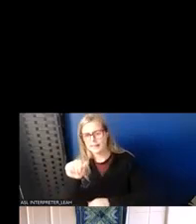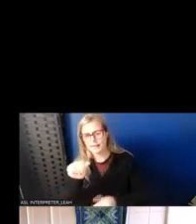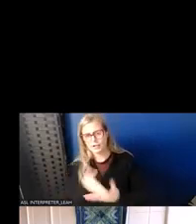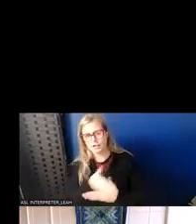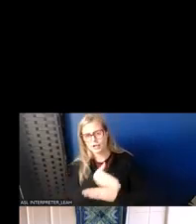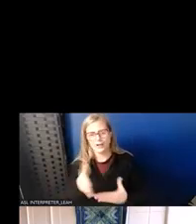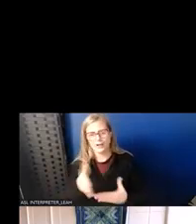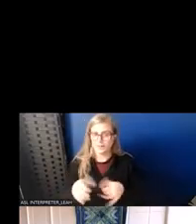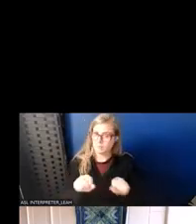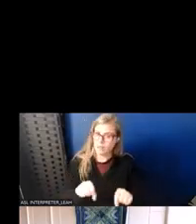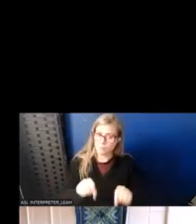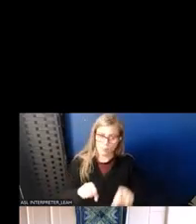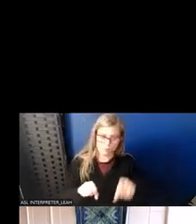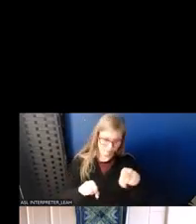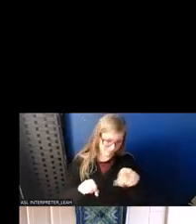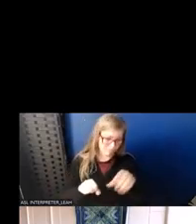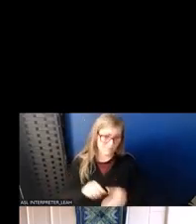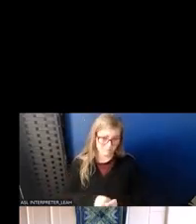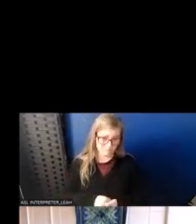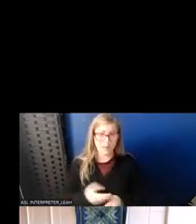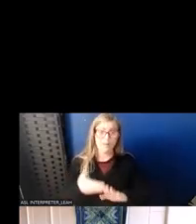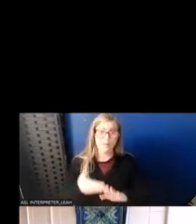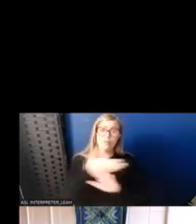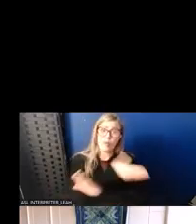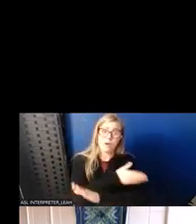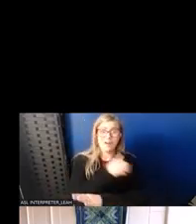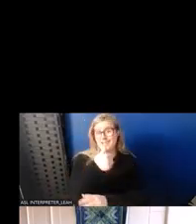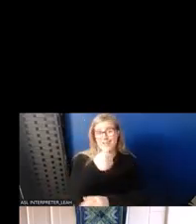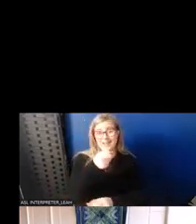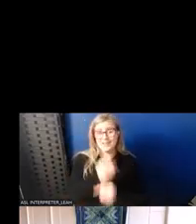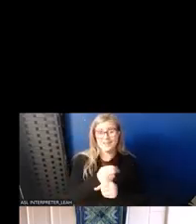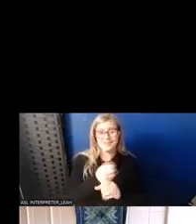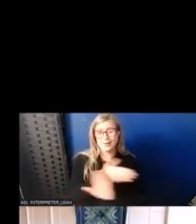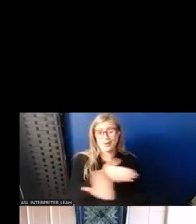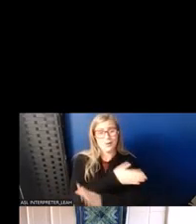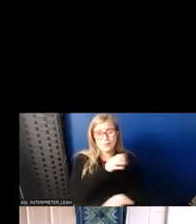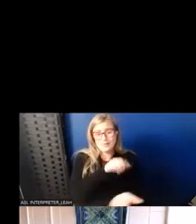collaborations that weren't possible maybe even a decade ago. Next slide.